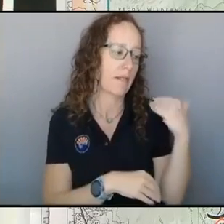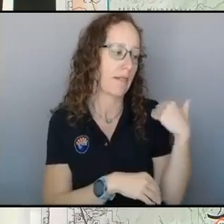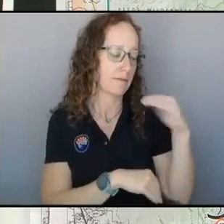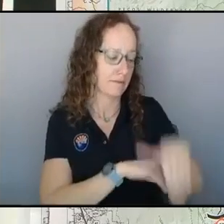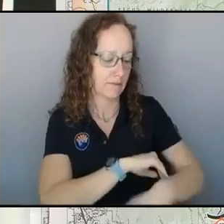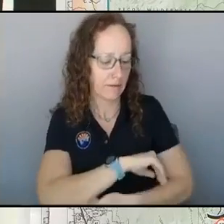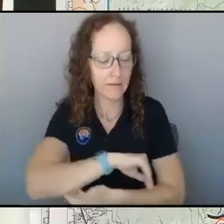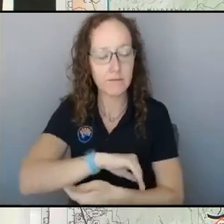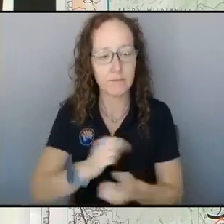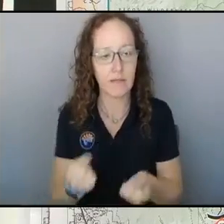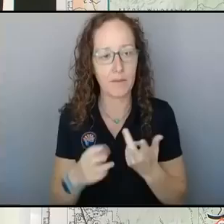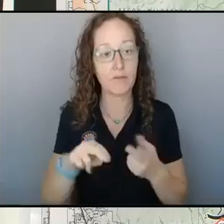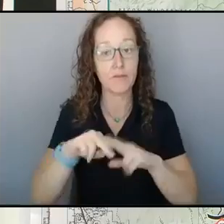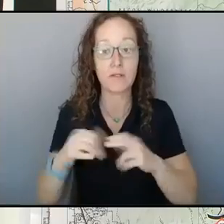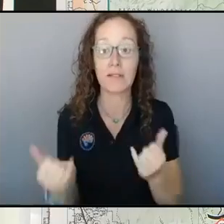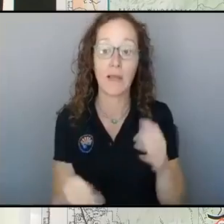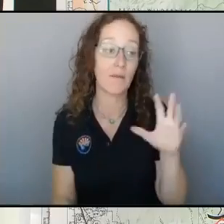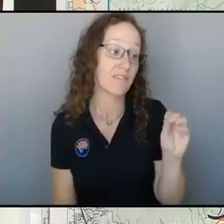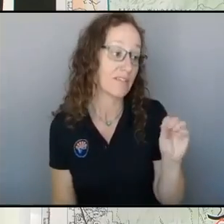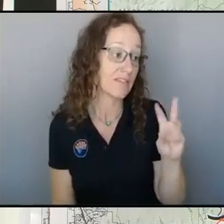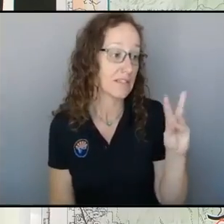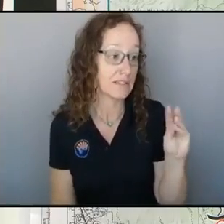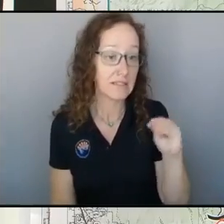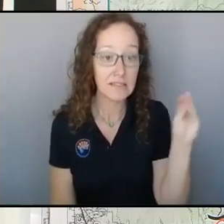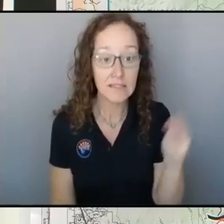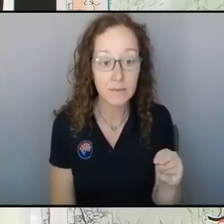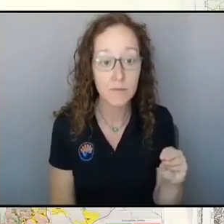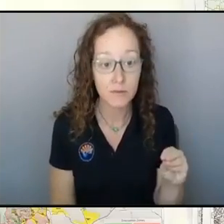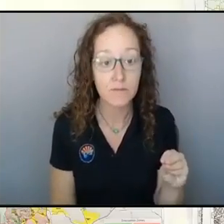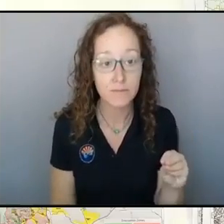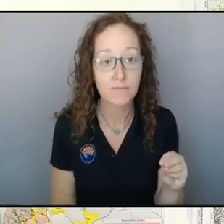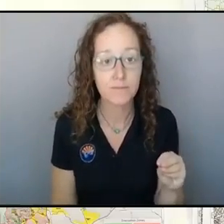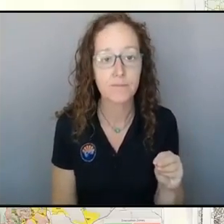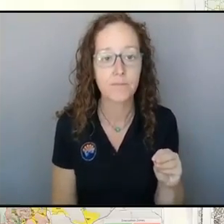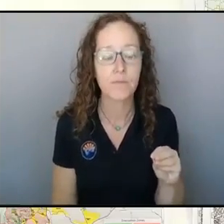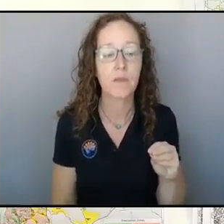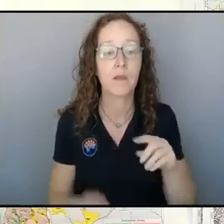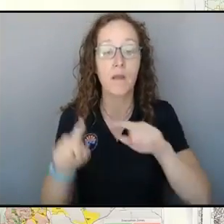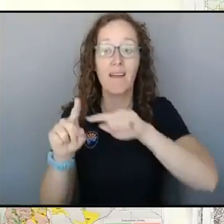range. Now, up at Chacon which is too tall for me but up there